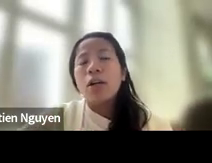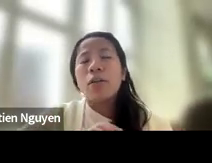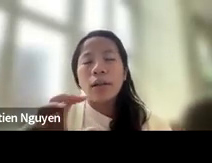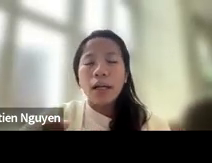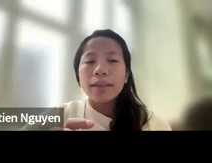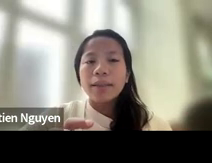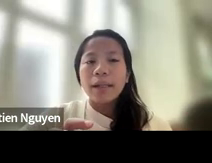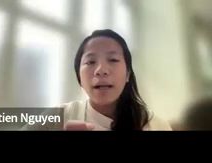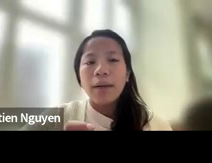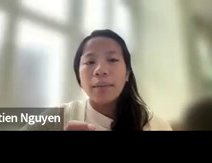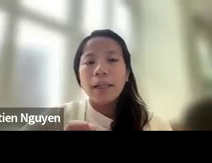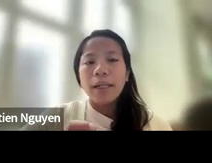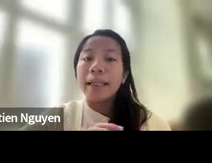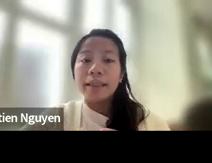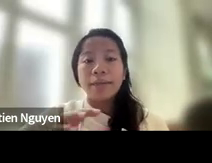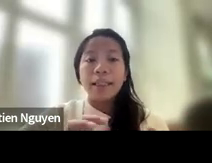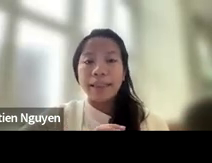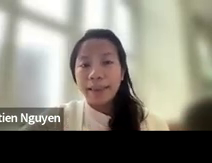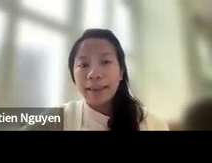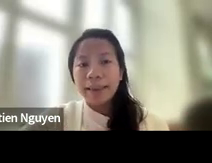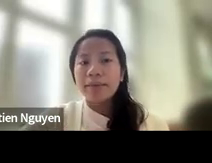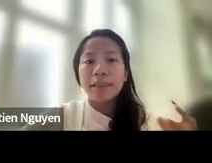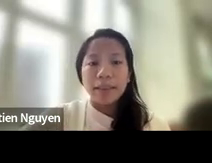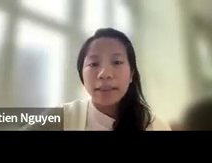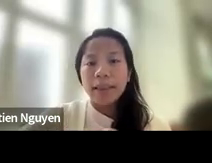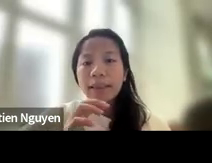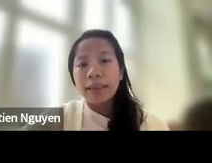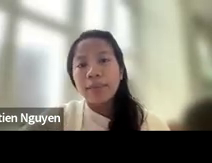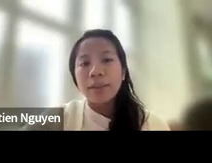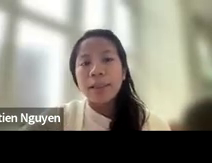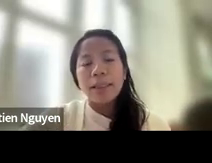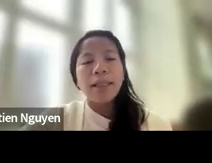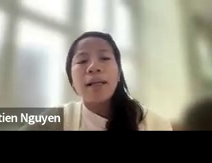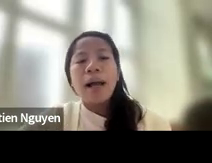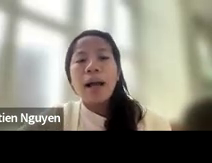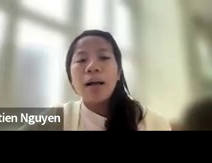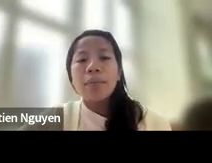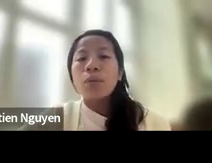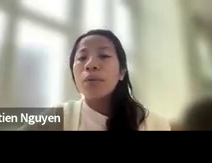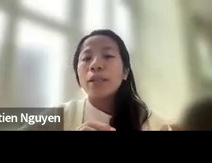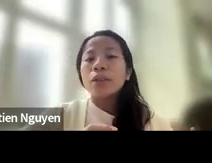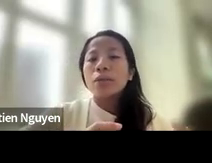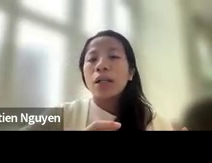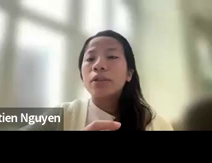And in addition to multiple dimension of marginalization across different identities,